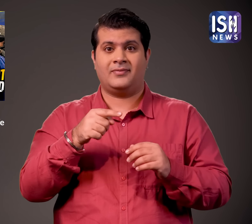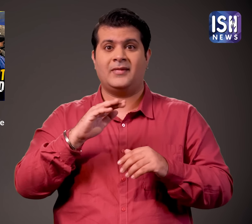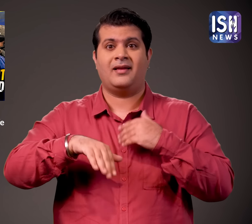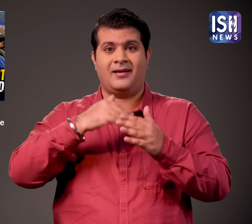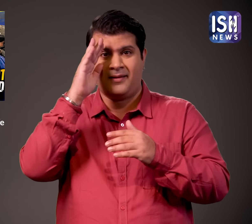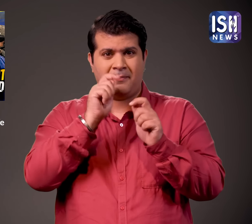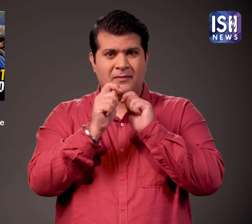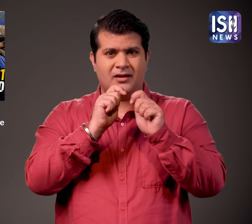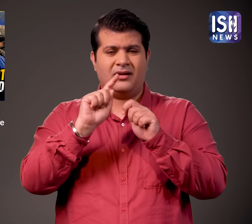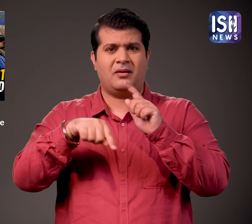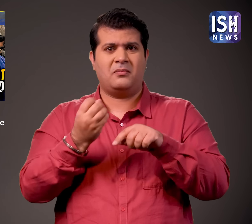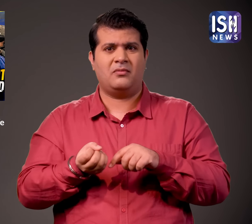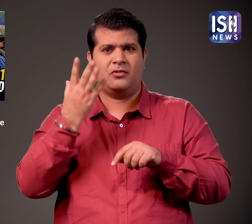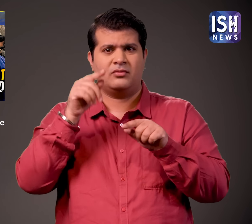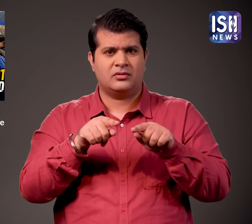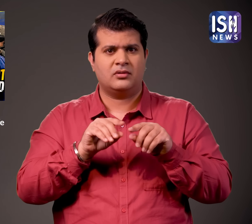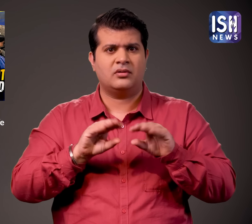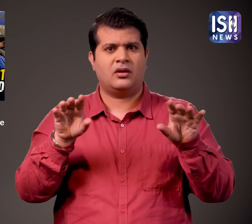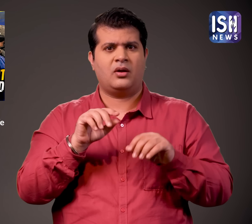While speaking to the media the next morning,